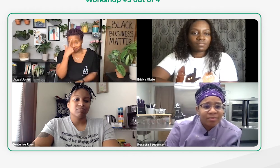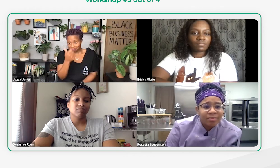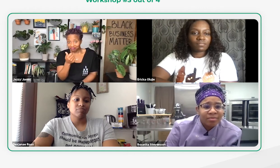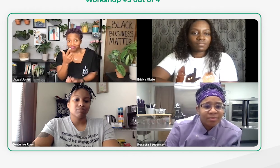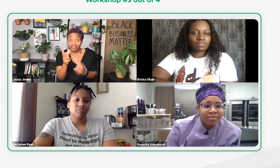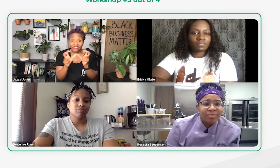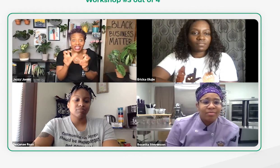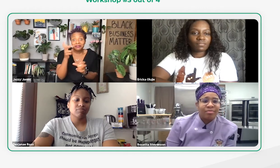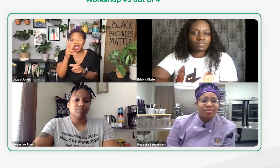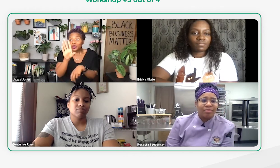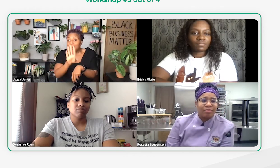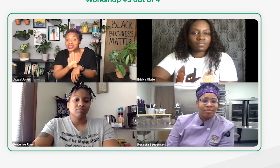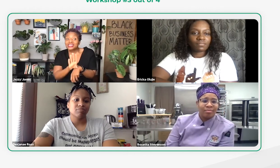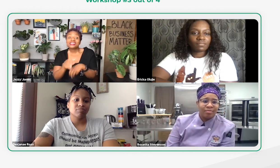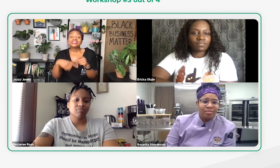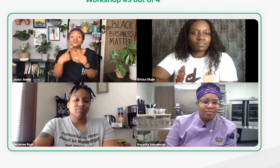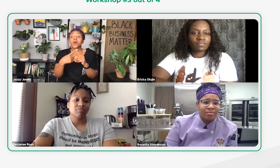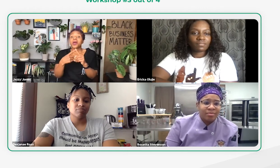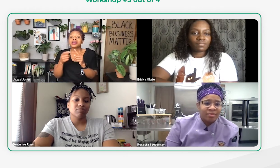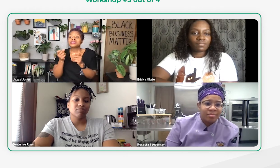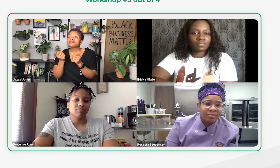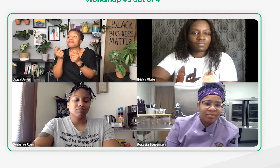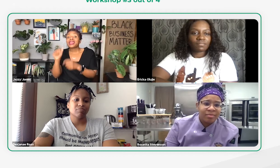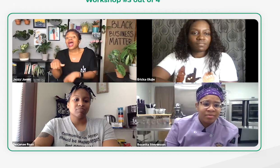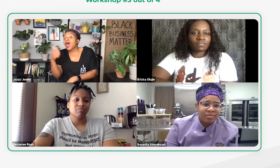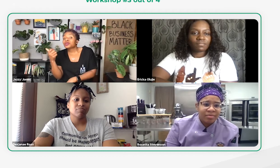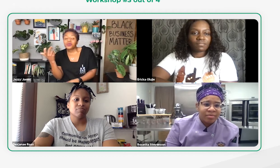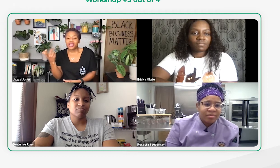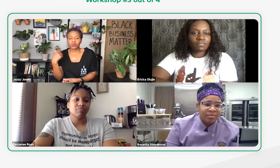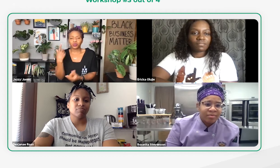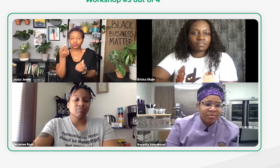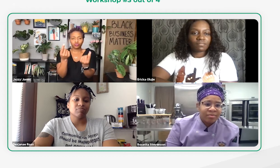with that money? If it was up to you. Would you invested in your business or spend it on